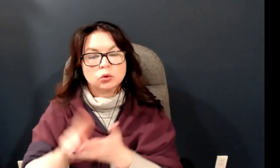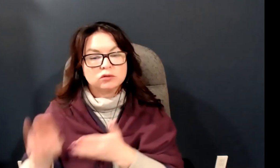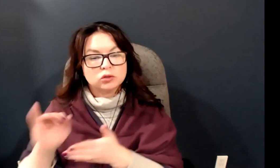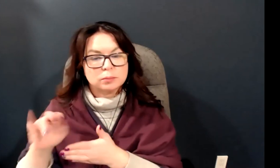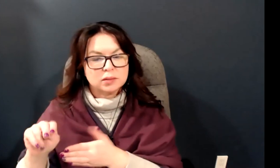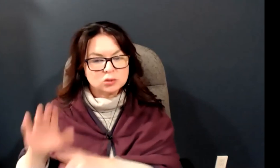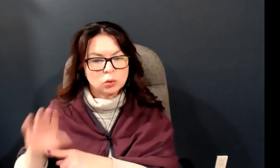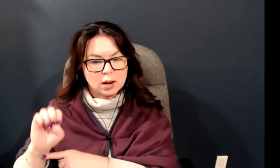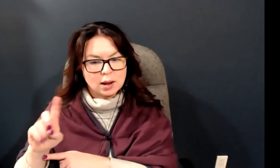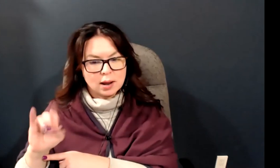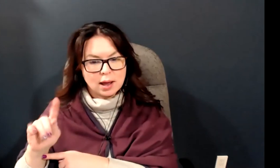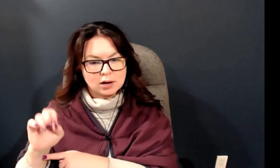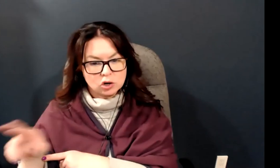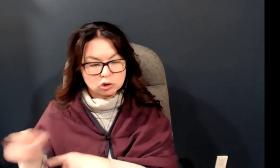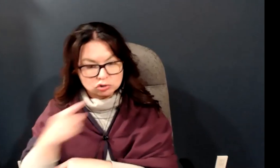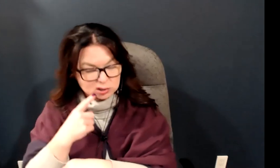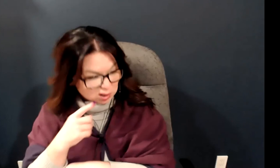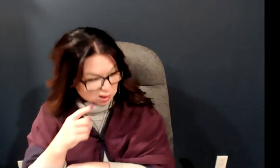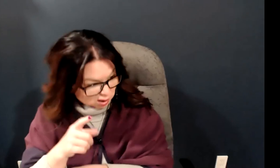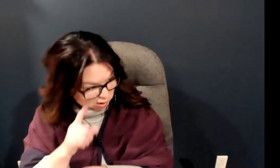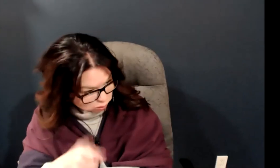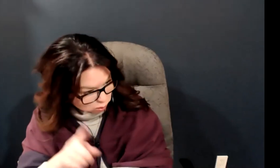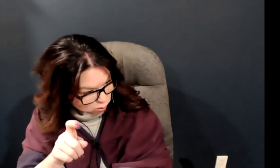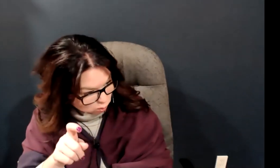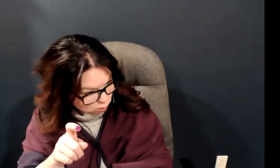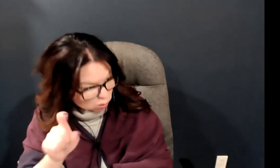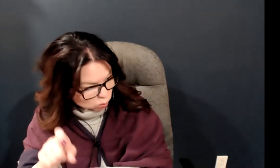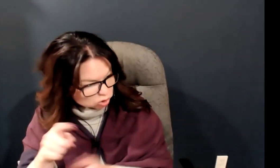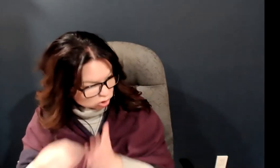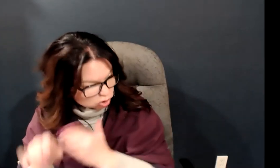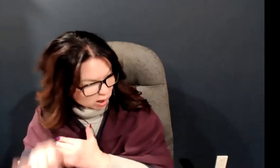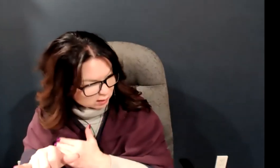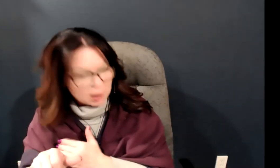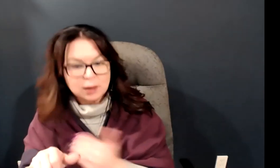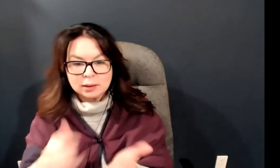But you know what, it took, it took African-Americans to choose art history. I agree, I think that's what...